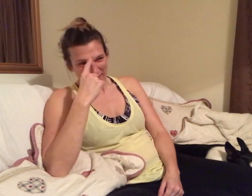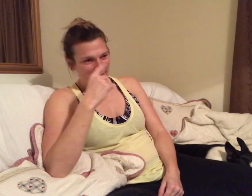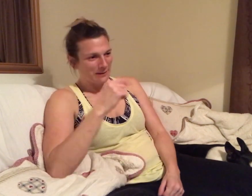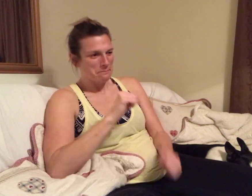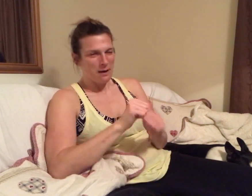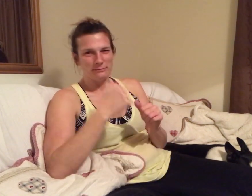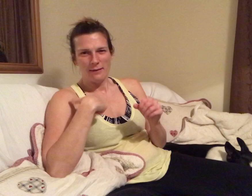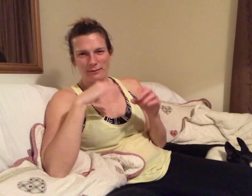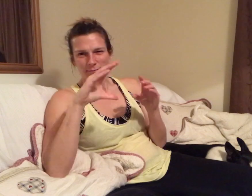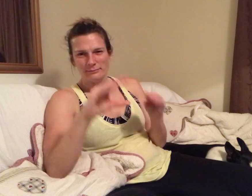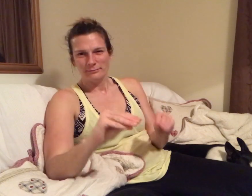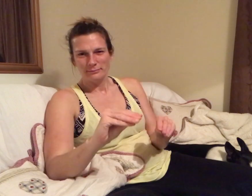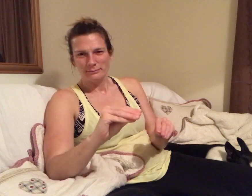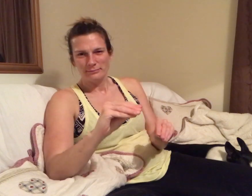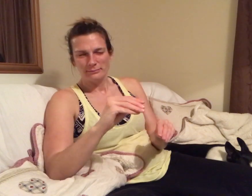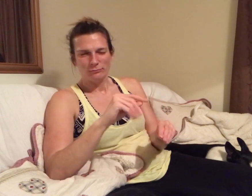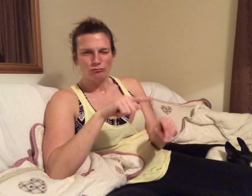I think I best stop, and try...